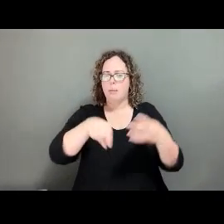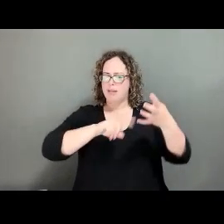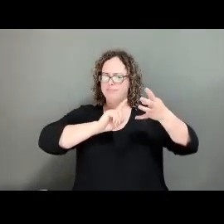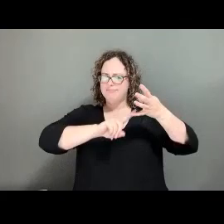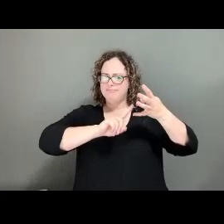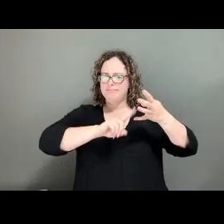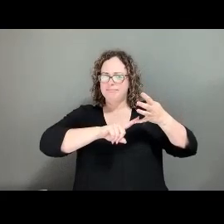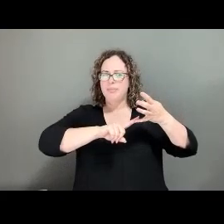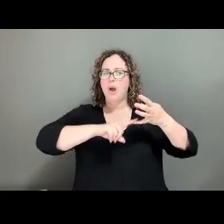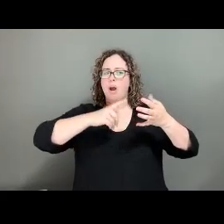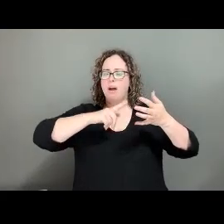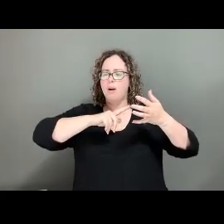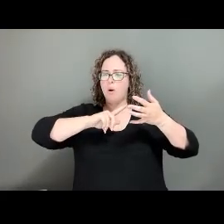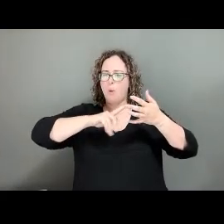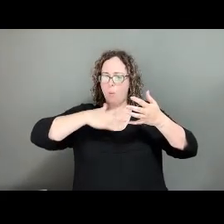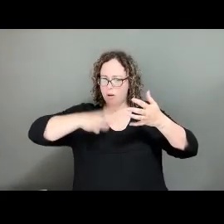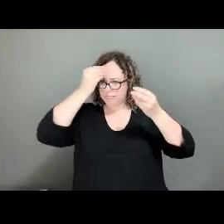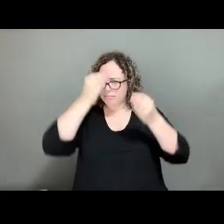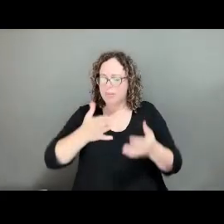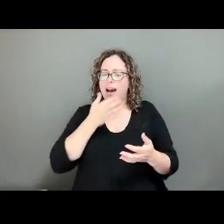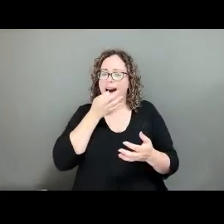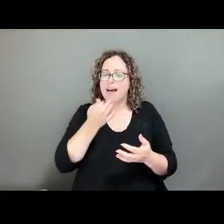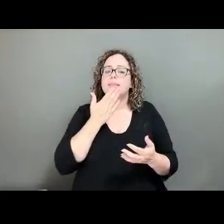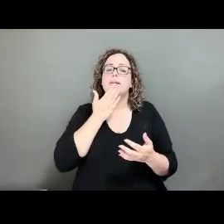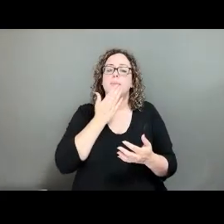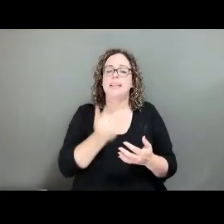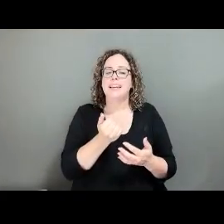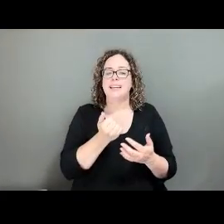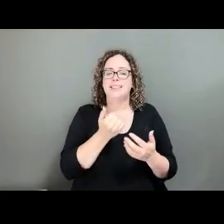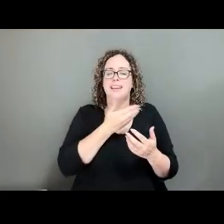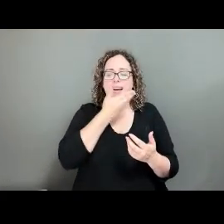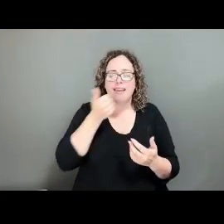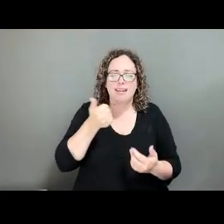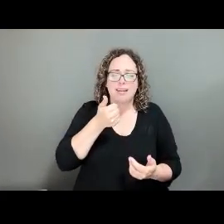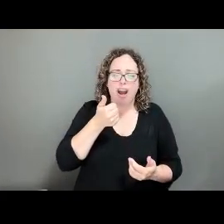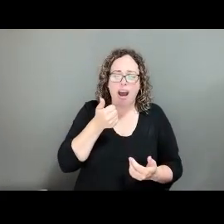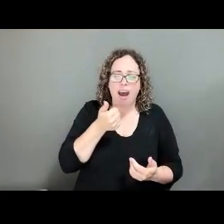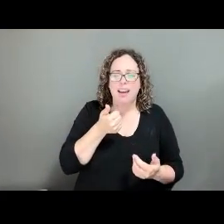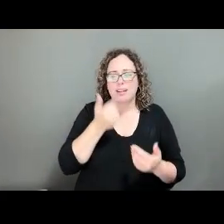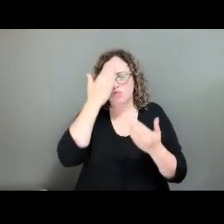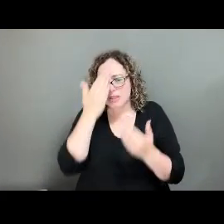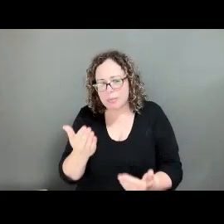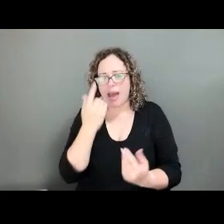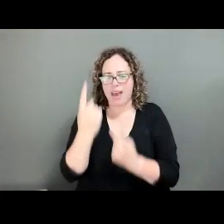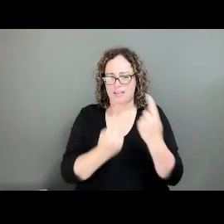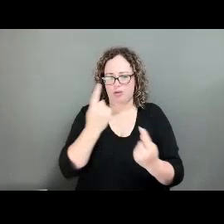When we are asking people to share the special interests, it is often something that is very special to them.